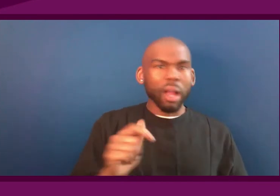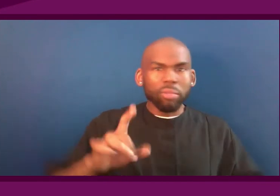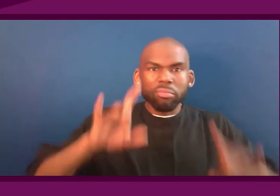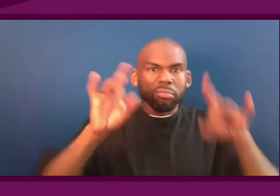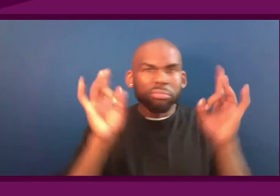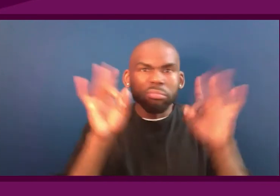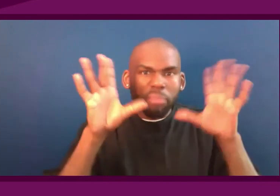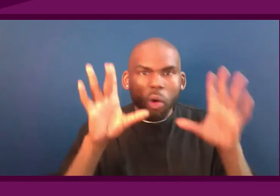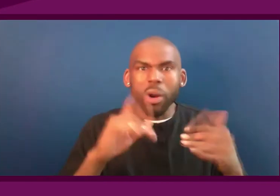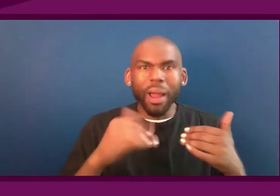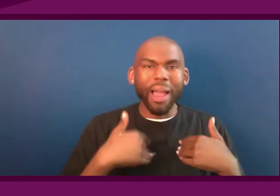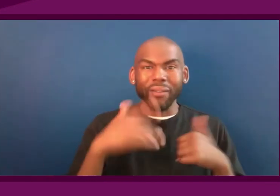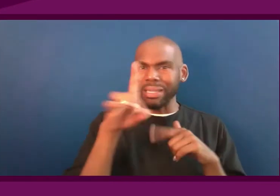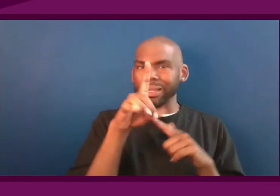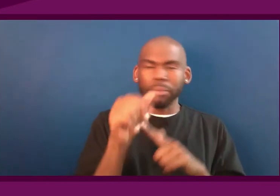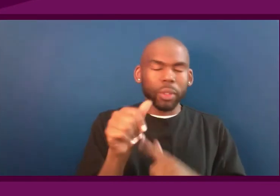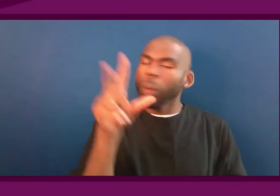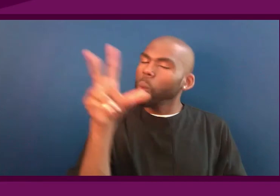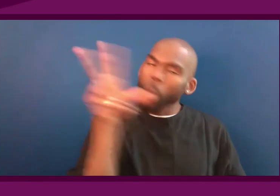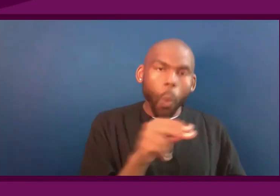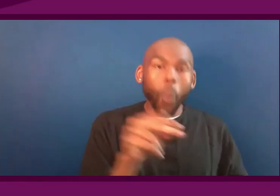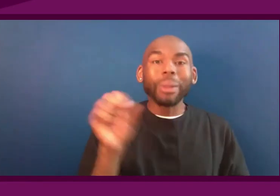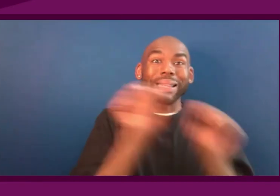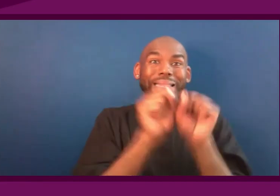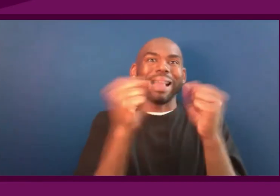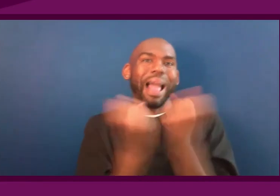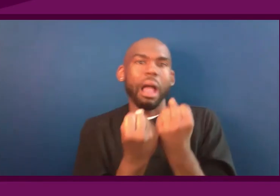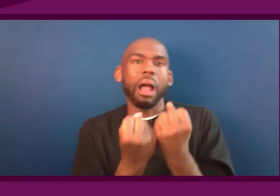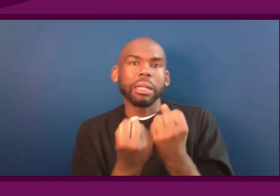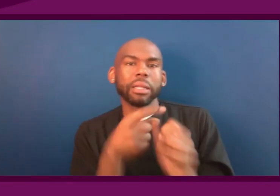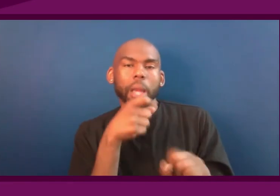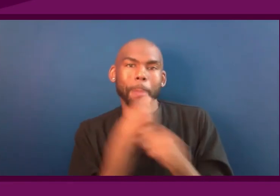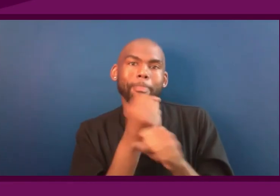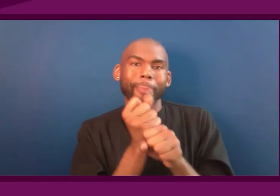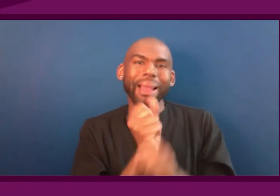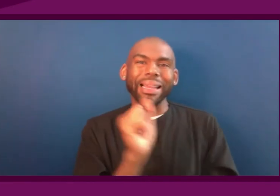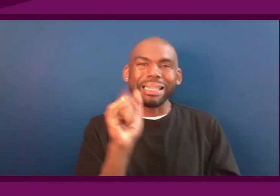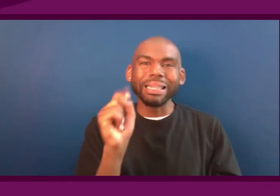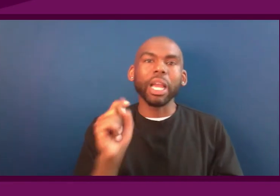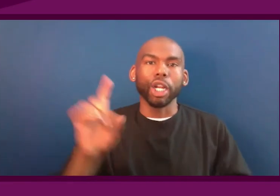fit into a world that was not built for them when it should be the other way around. And it's